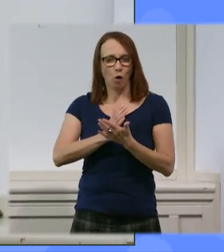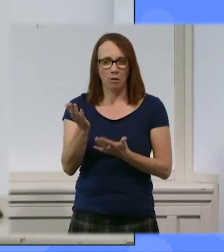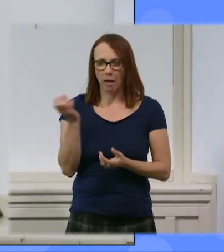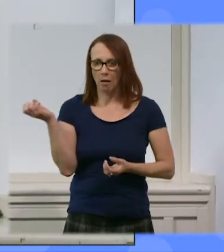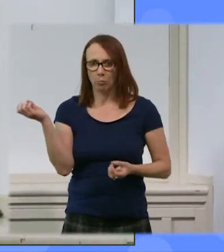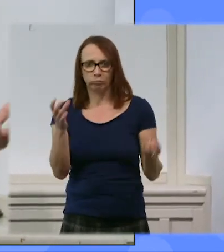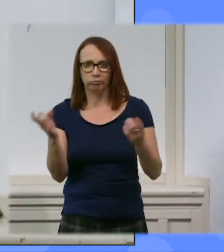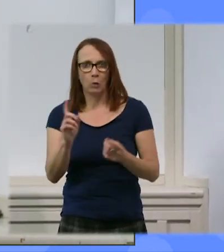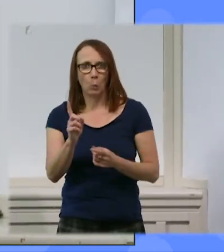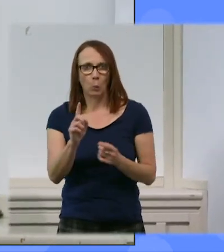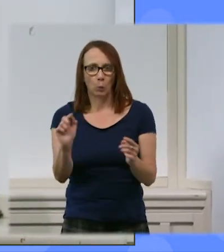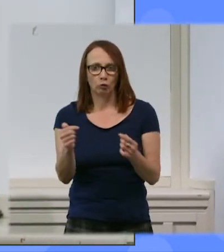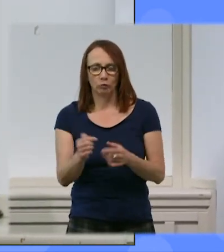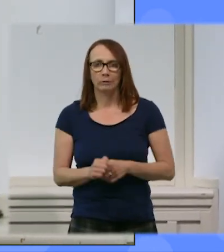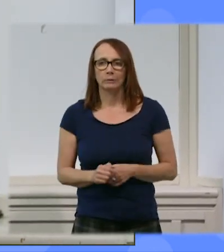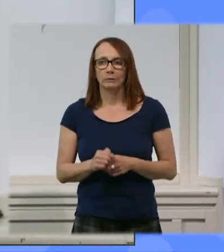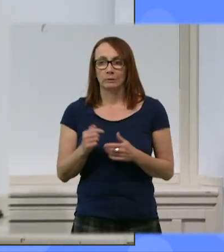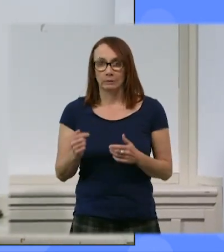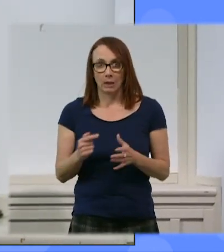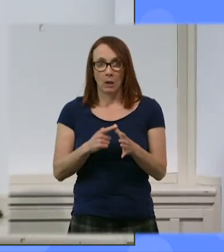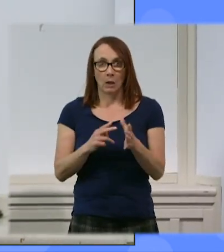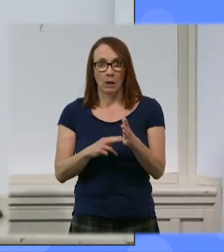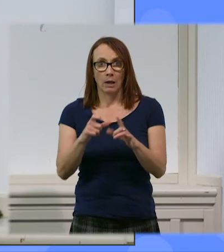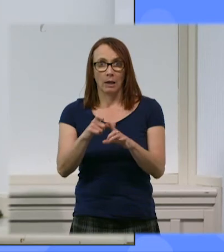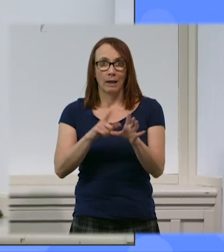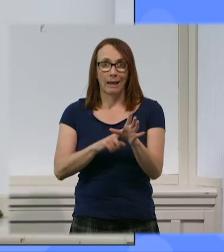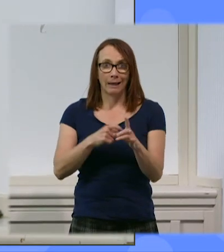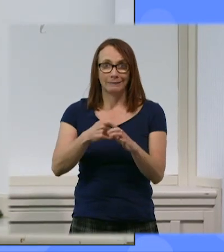I'd now like to ask dr. Andy Kerr to present his pitch on how it can become a